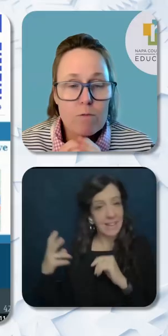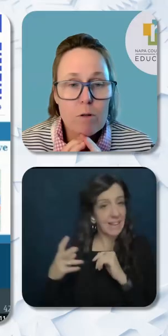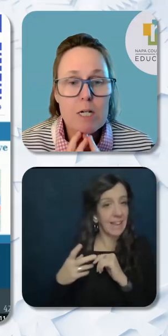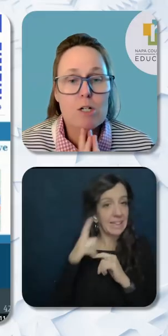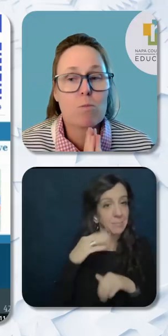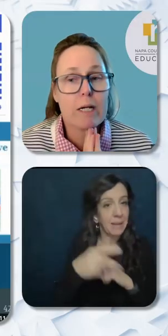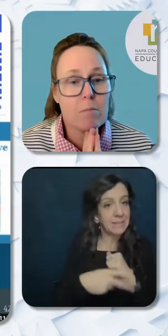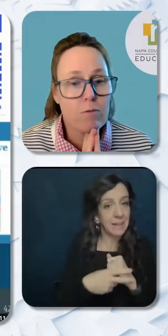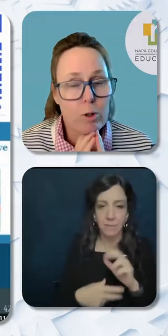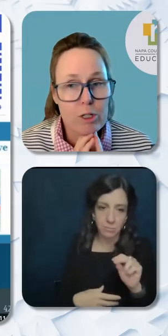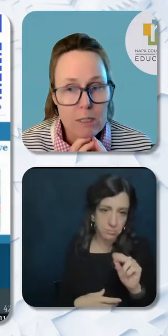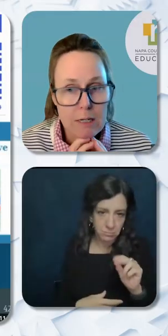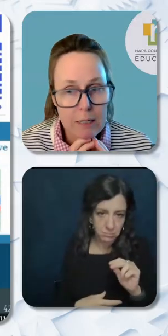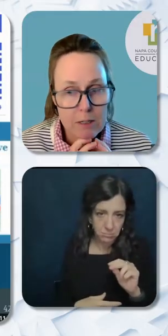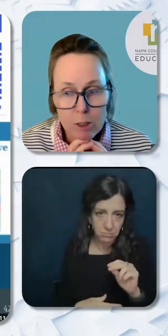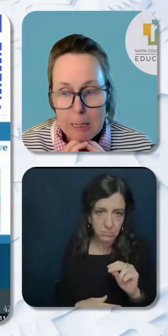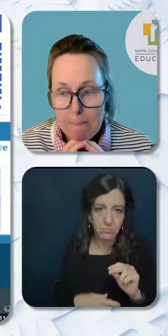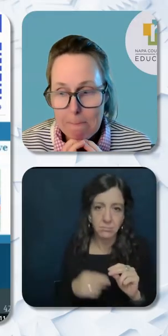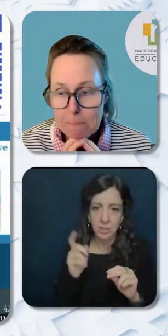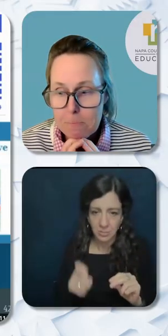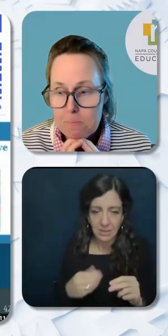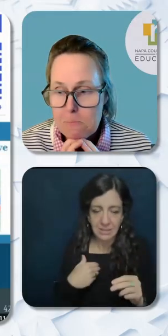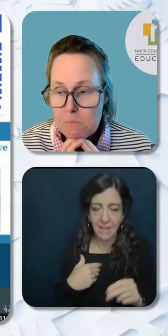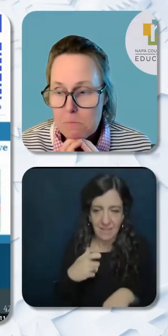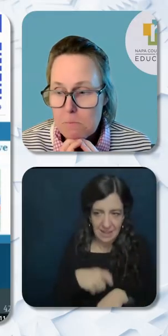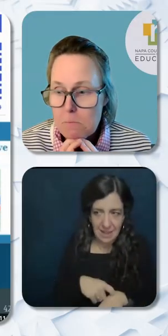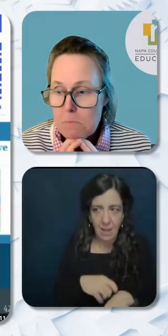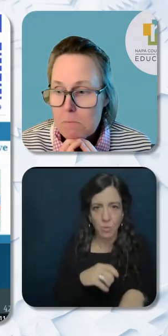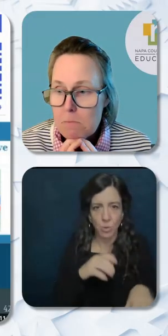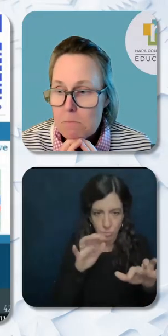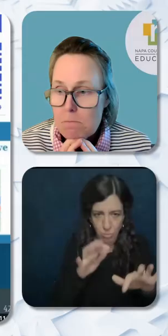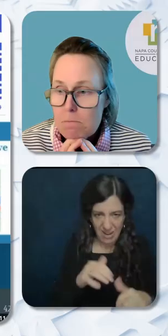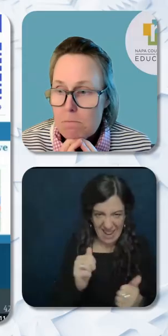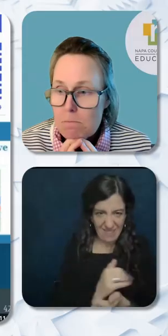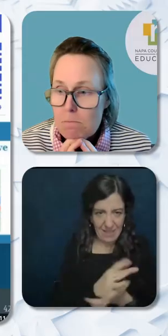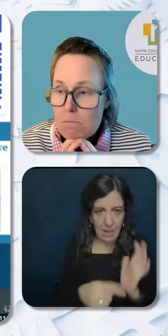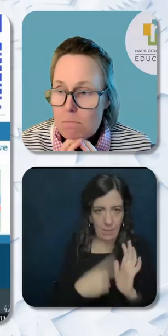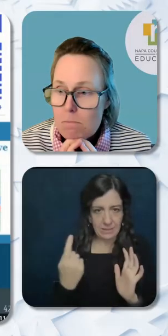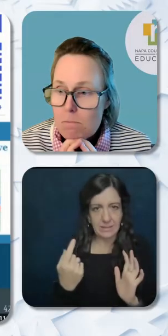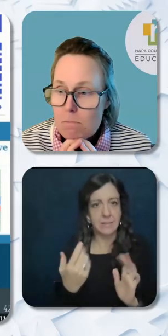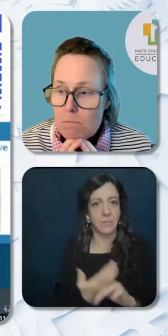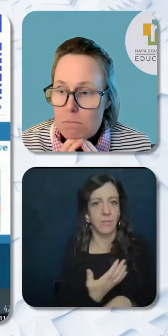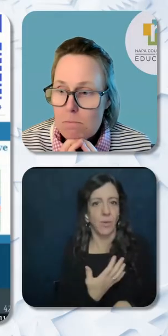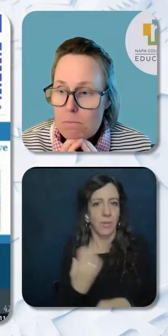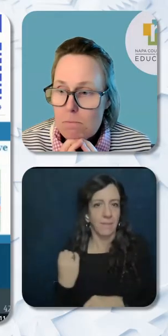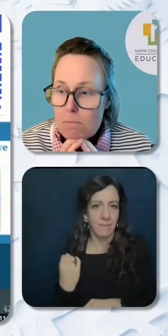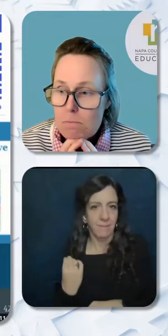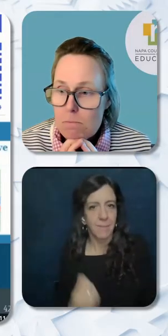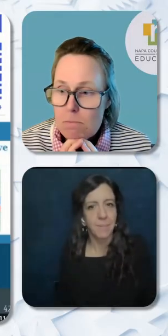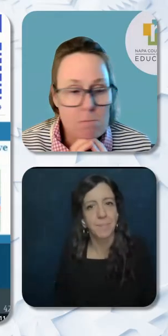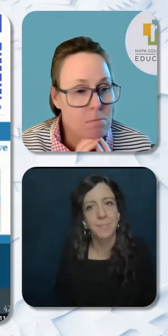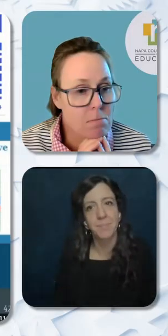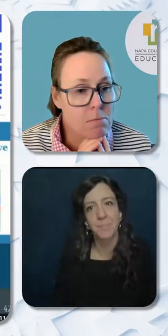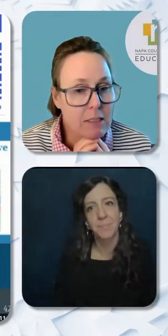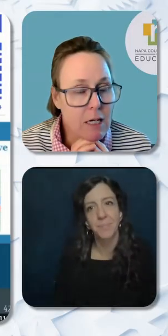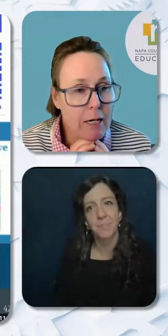have your information ready before you sit down and enter it.